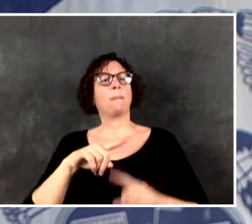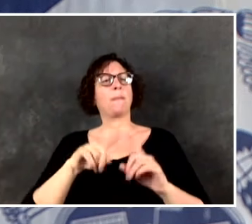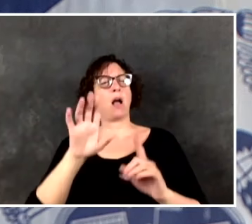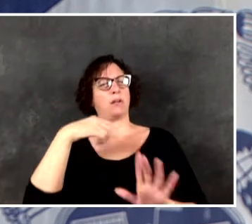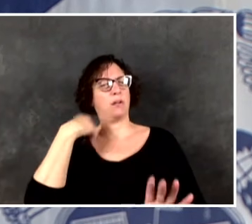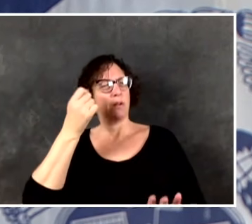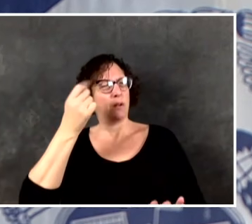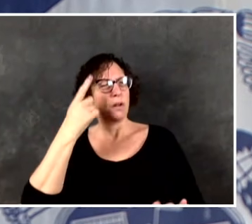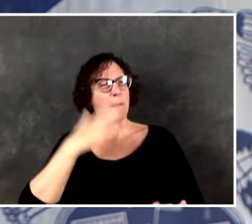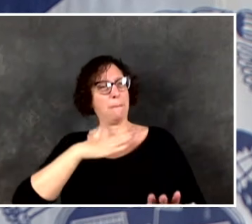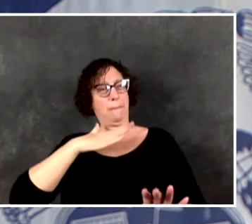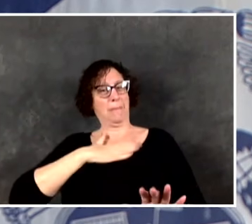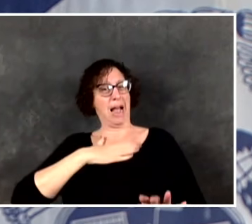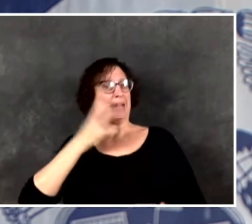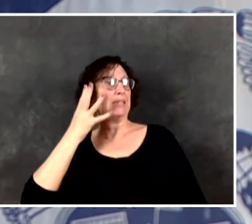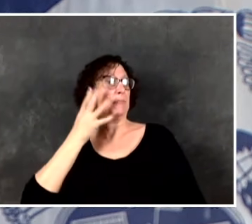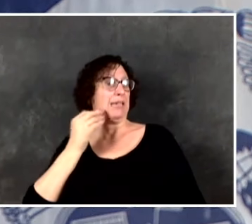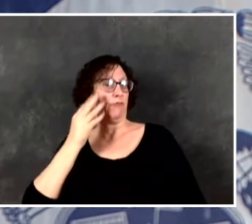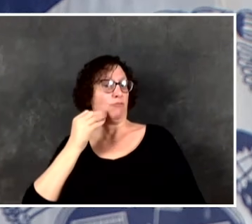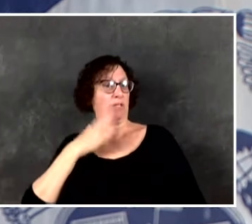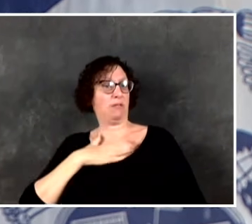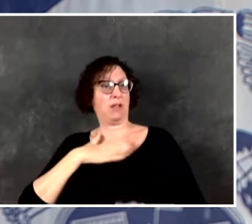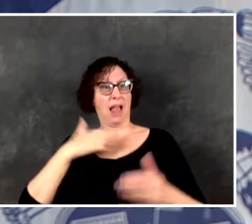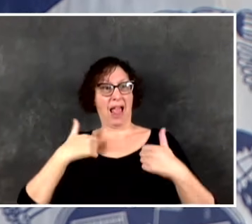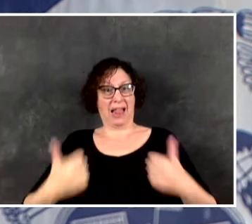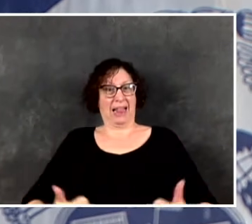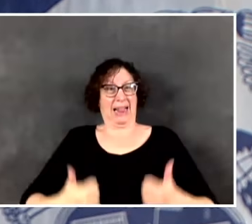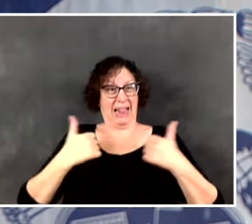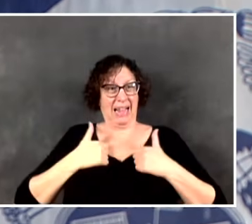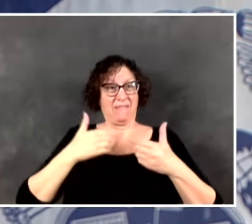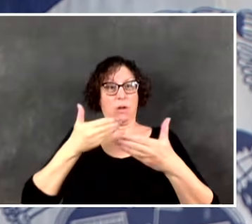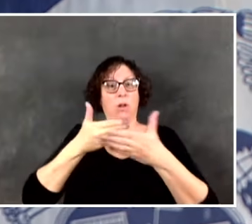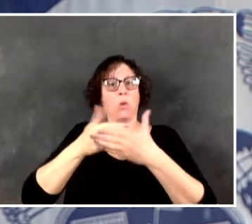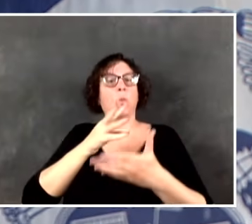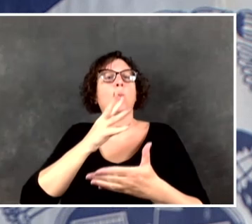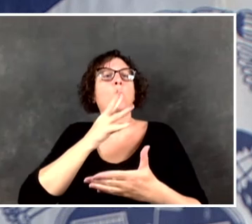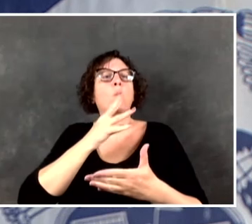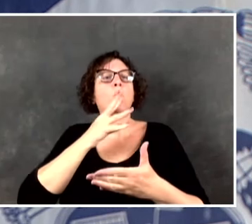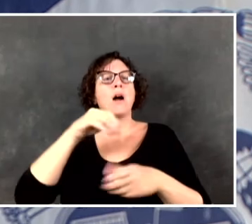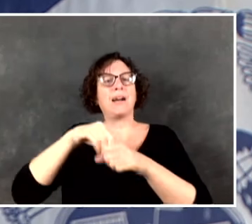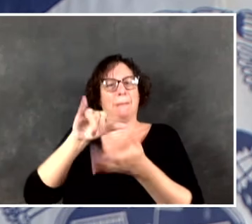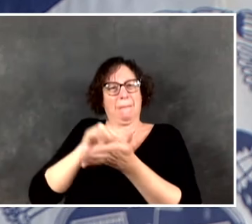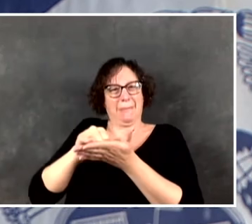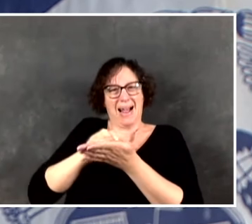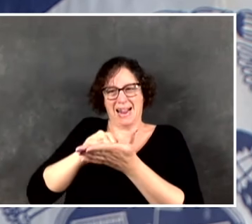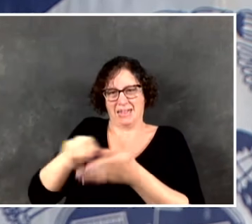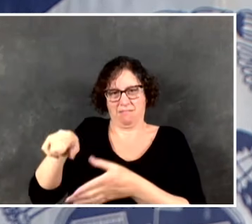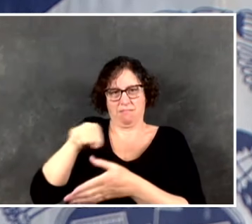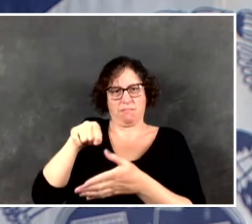OF -- JUST CONSIDERING, YOU KNOW, JUST MY OWN EXPERIENCE ON THE WATER FRONT OF MANHATTAN PERSONALLY IS SO